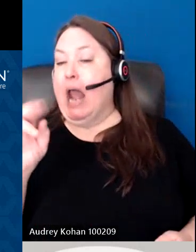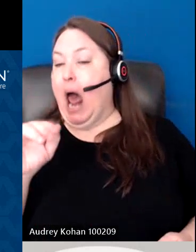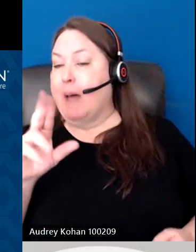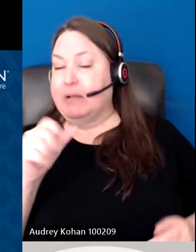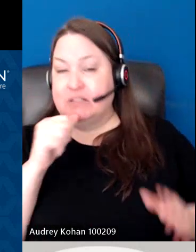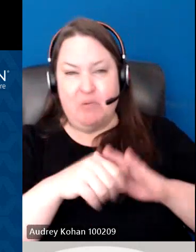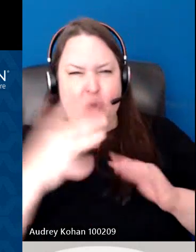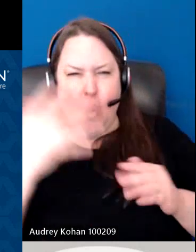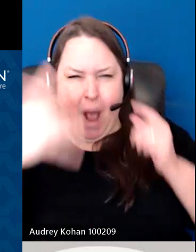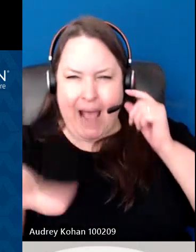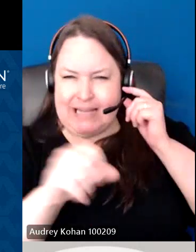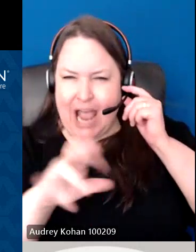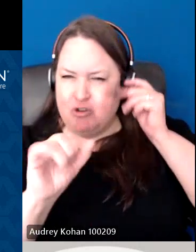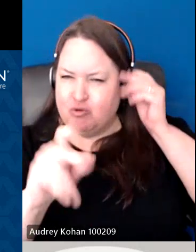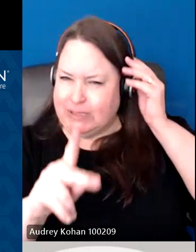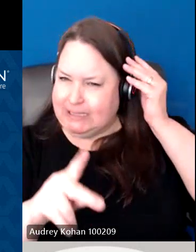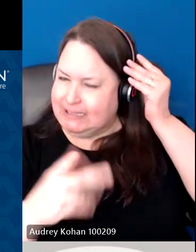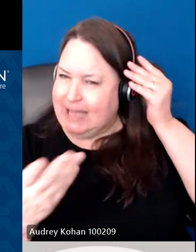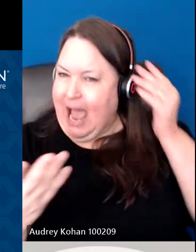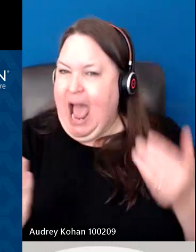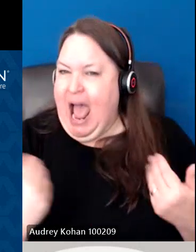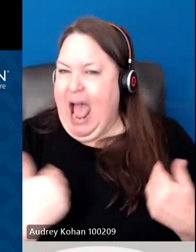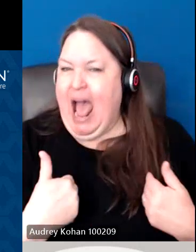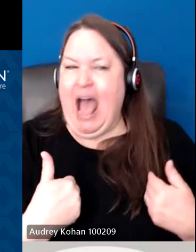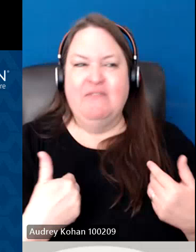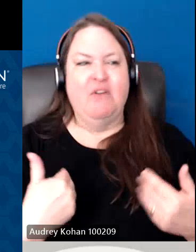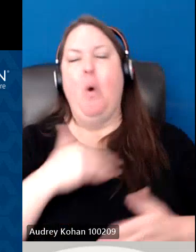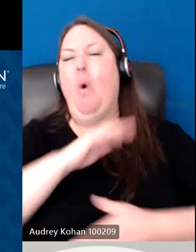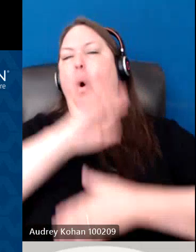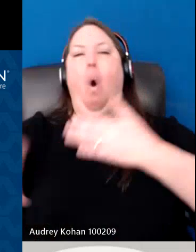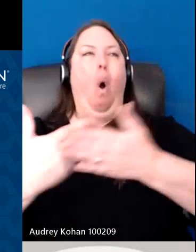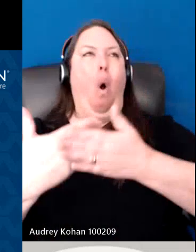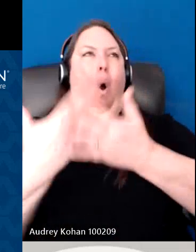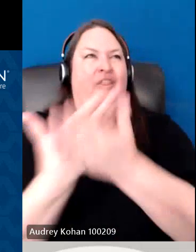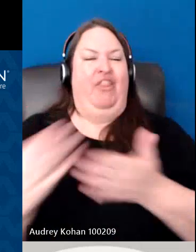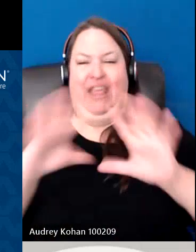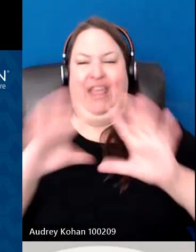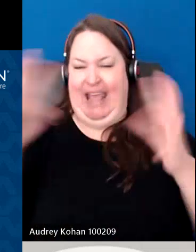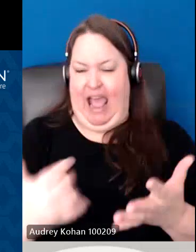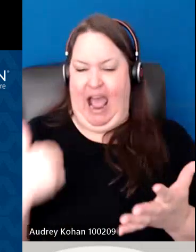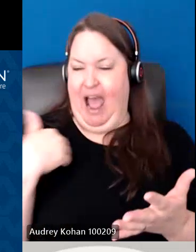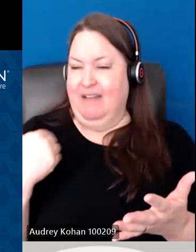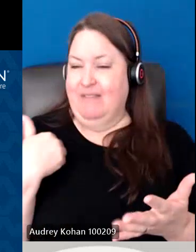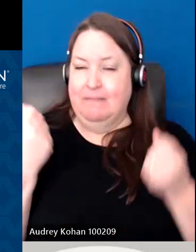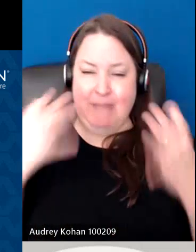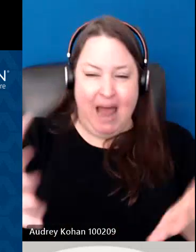the risk you know there's a whole thing that I have had numerous discussions with a lot of